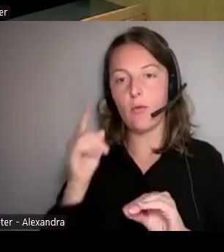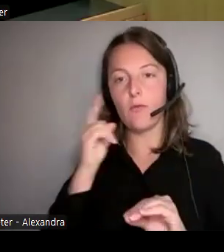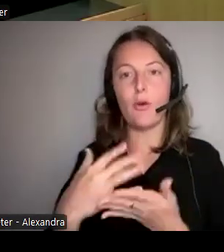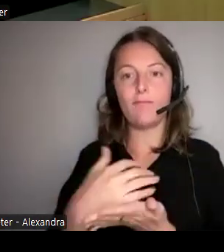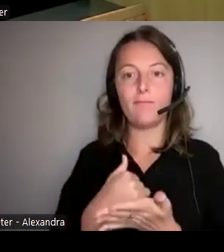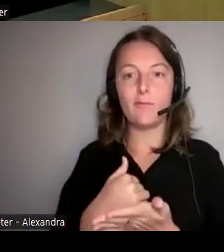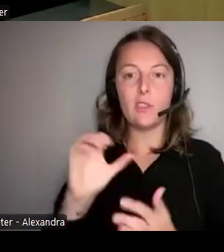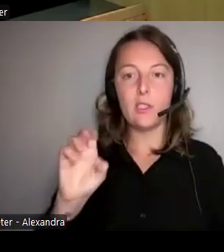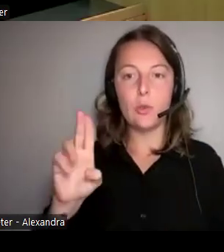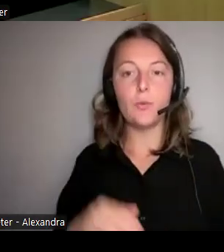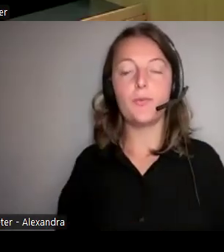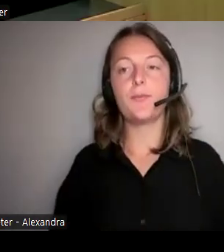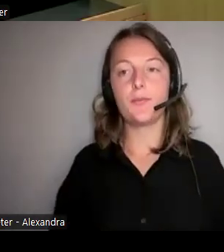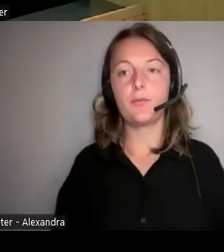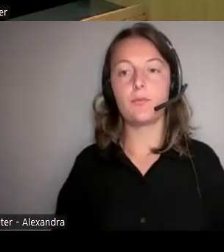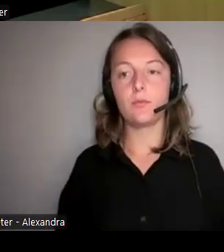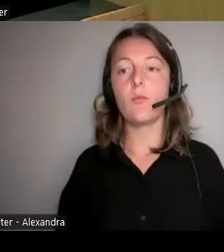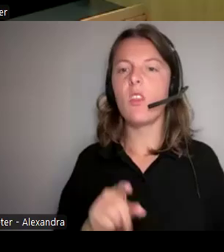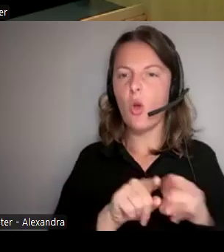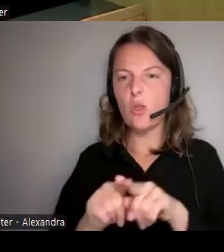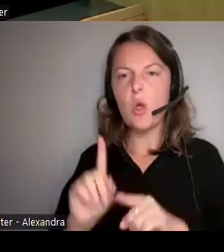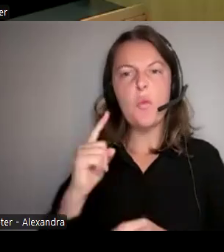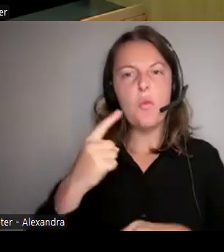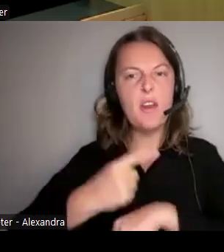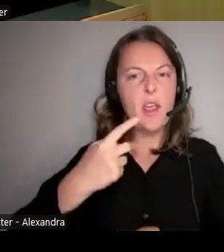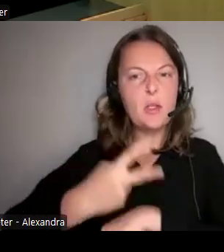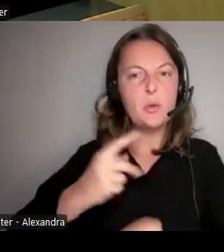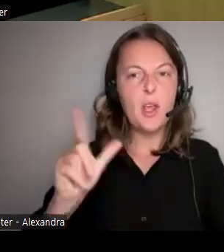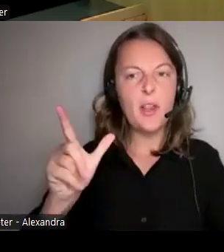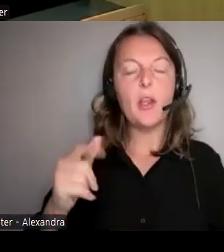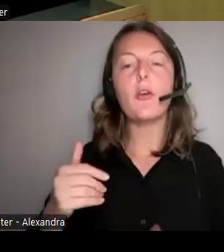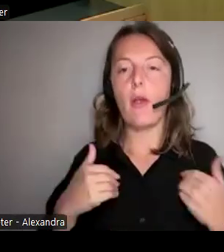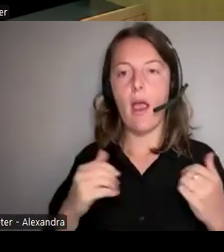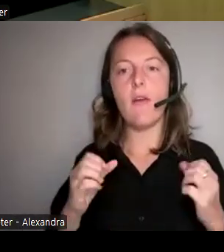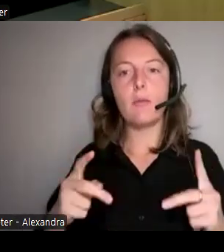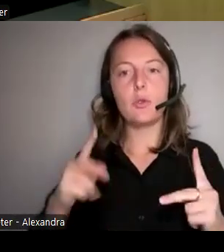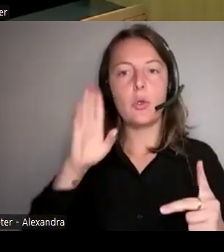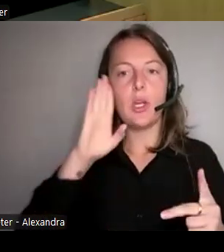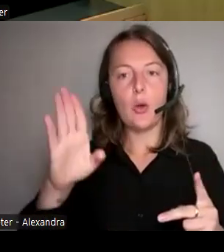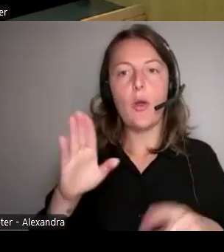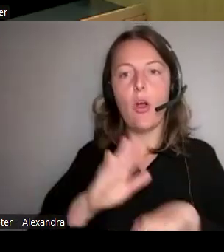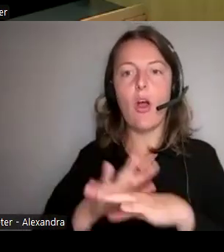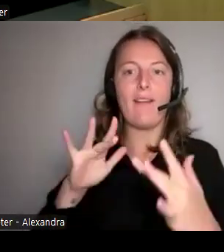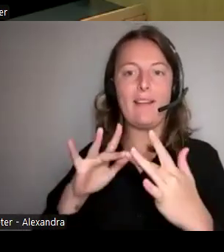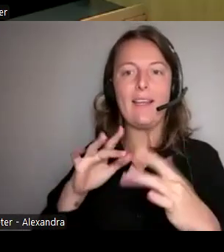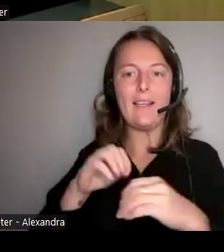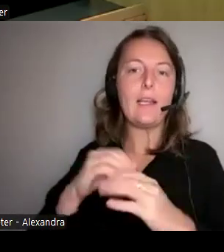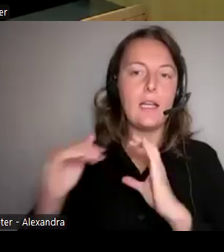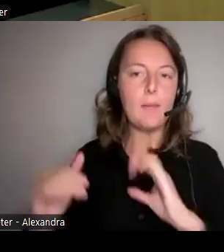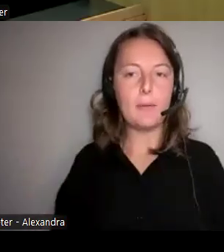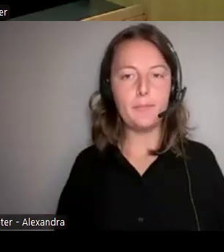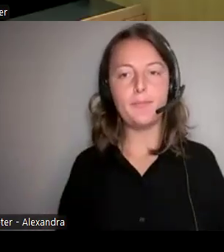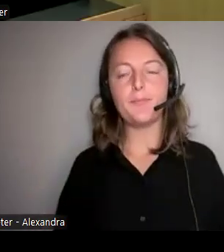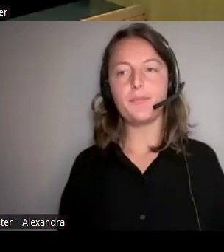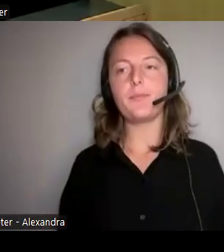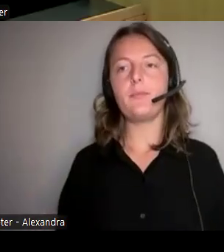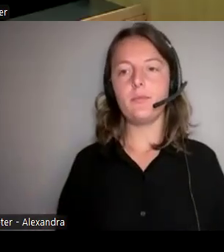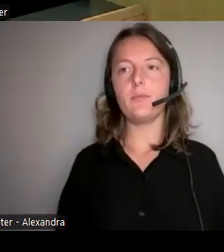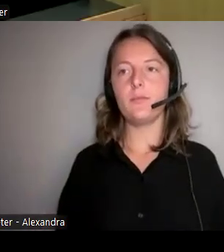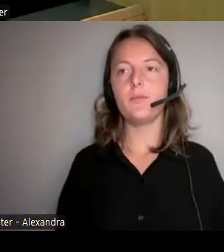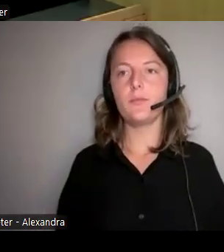also will be an opportunity in a day or two um to click on a link in your email and do the same also